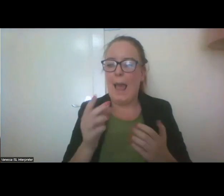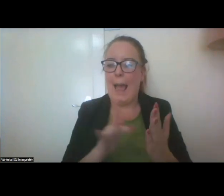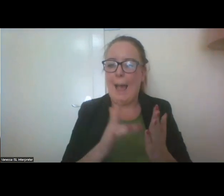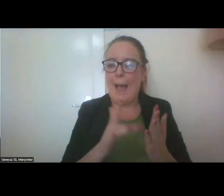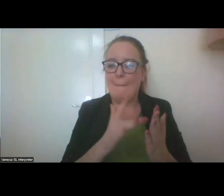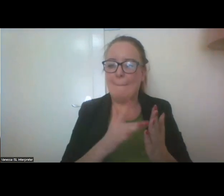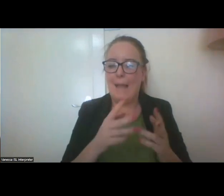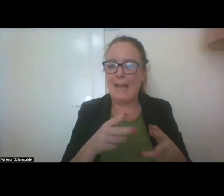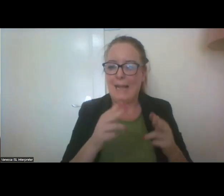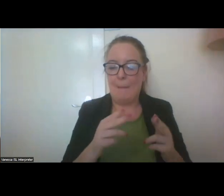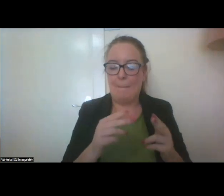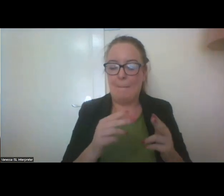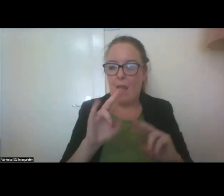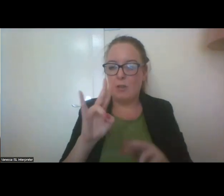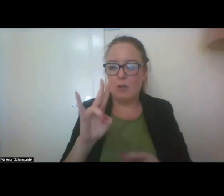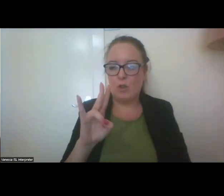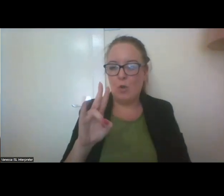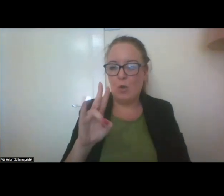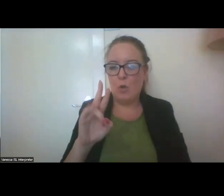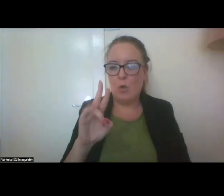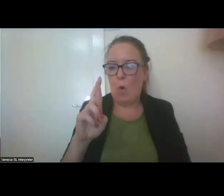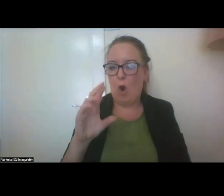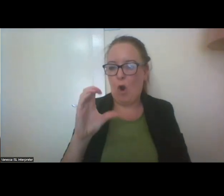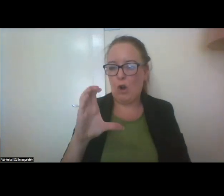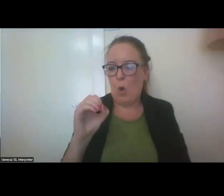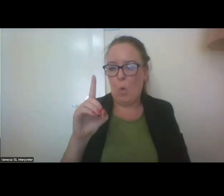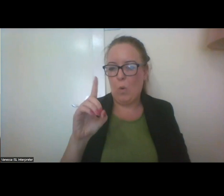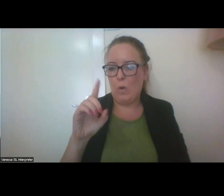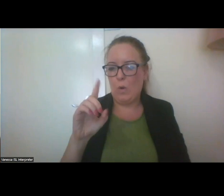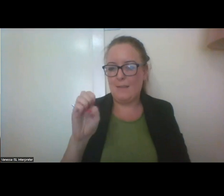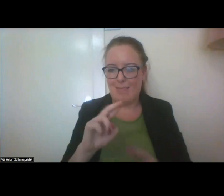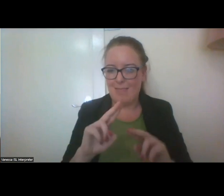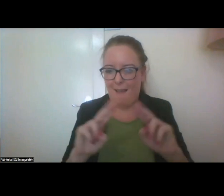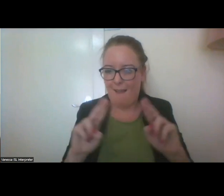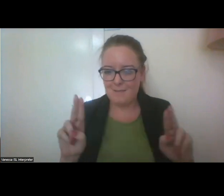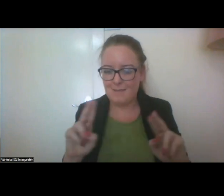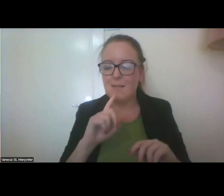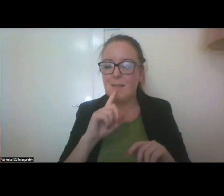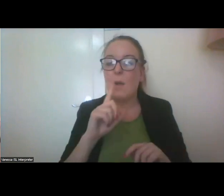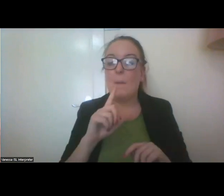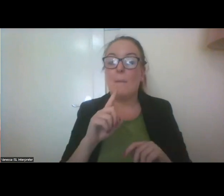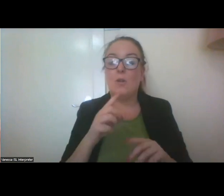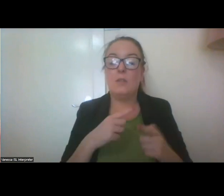that we are now using with most of our NaviLens codes to enable anybody who is not familiar with NaviLens